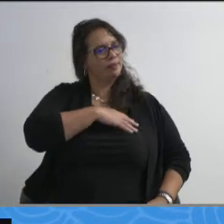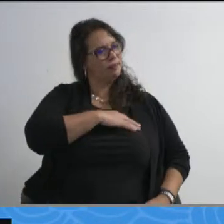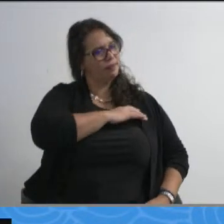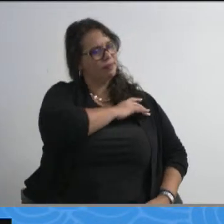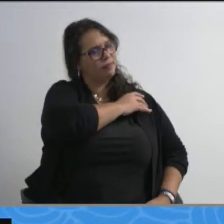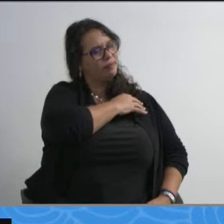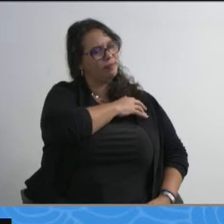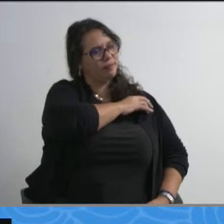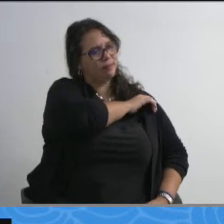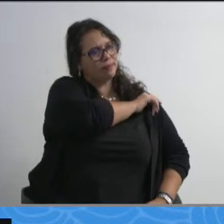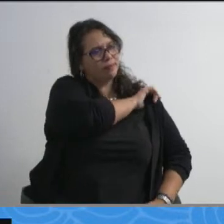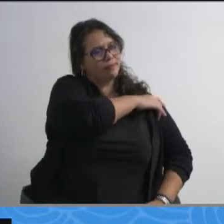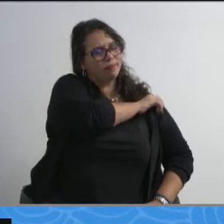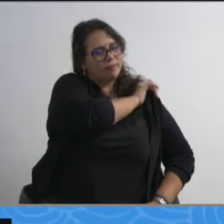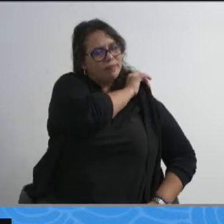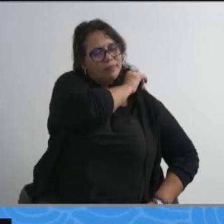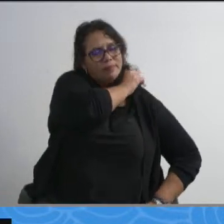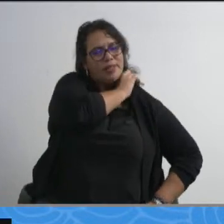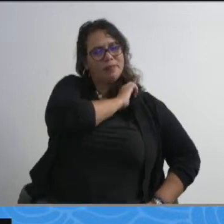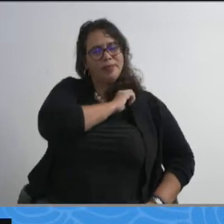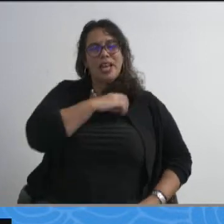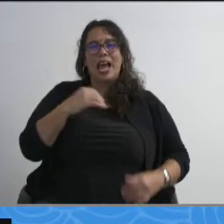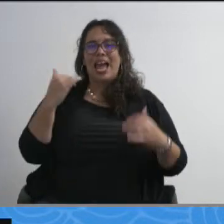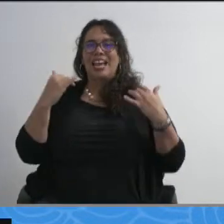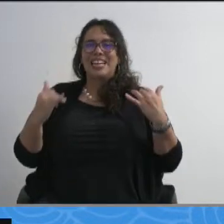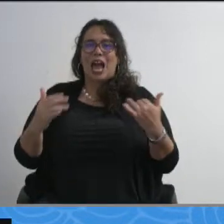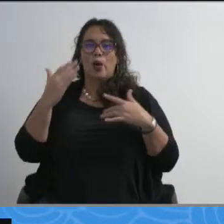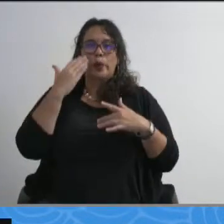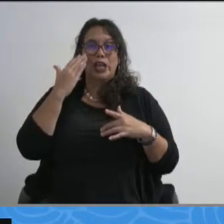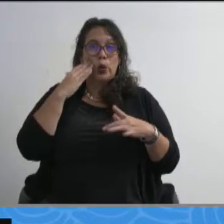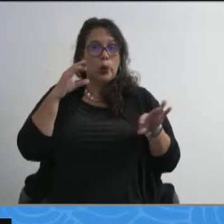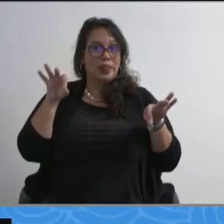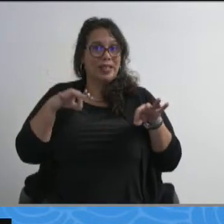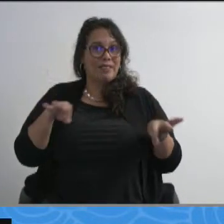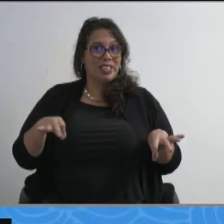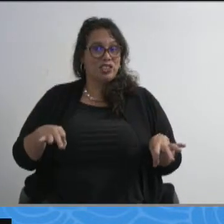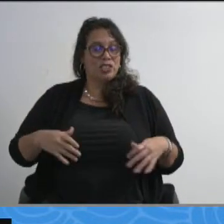about what these teachers are, I'm gonna show you data.